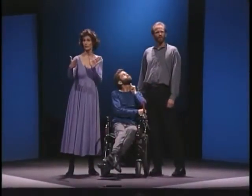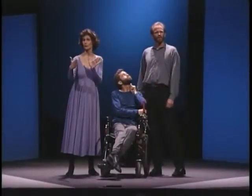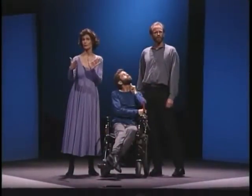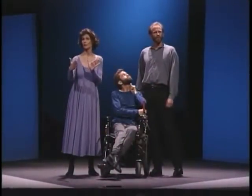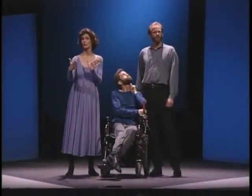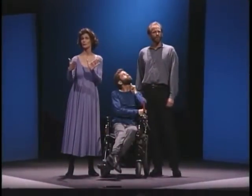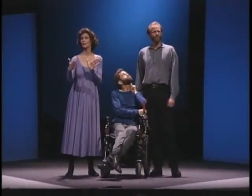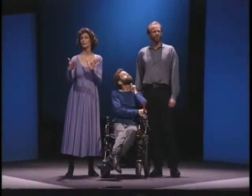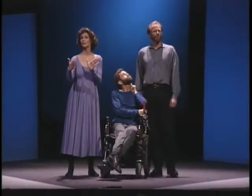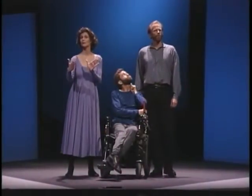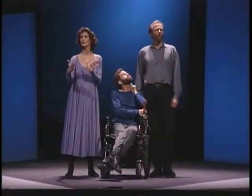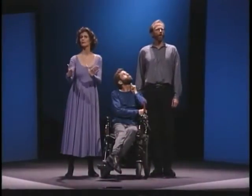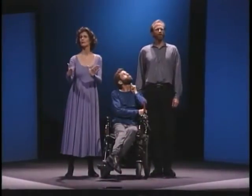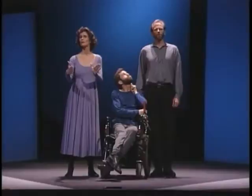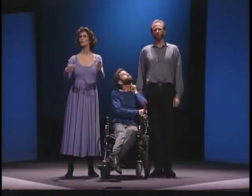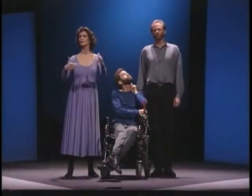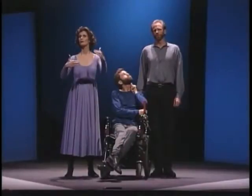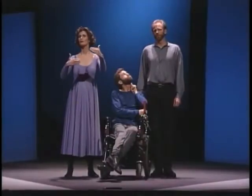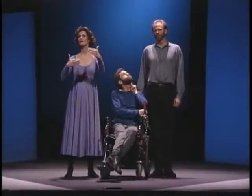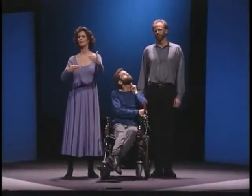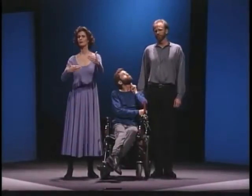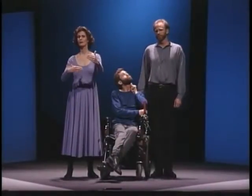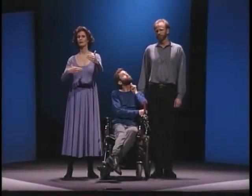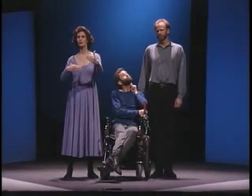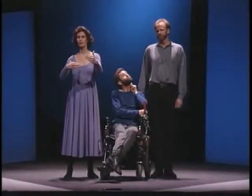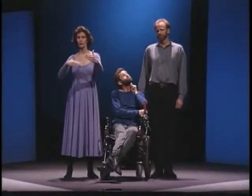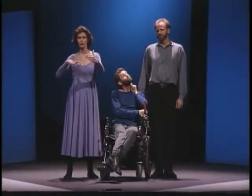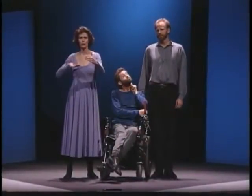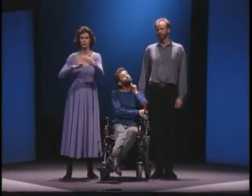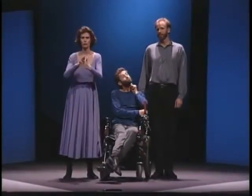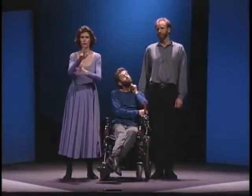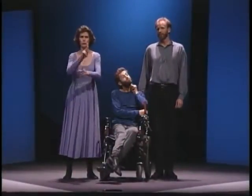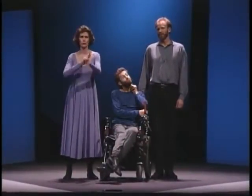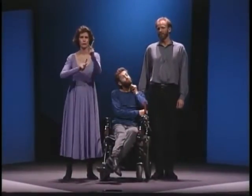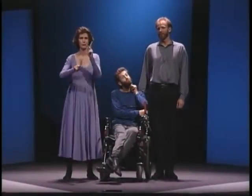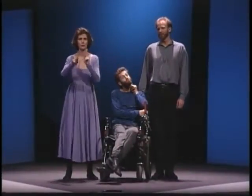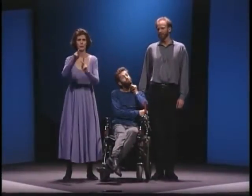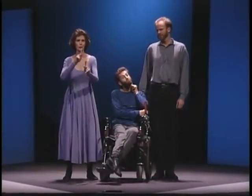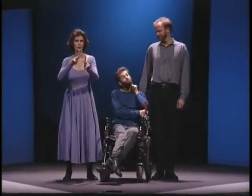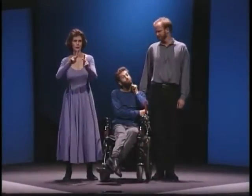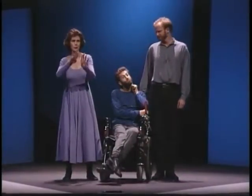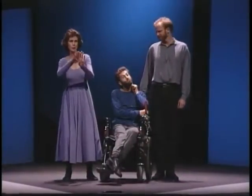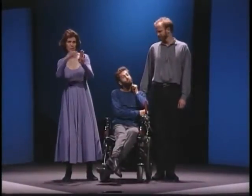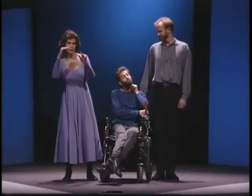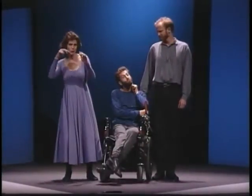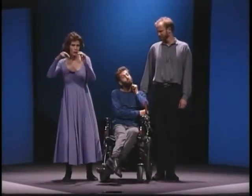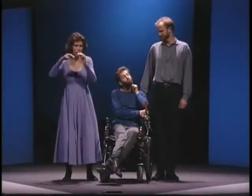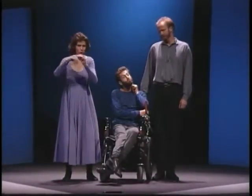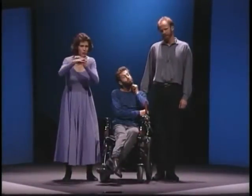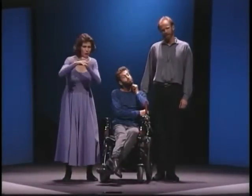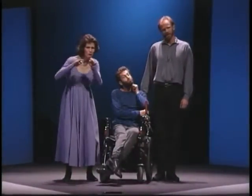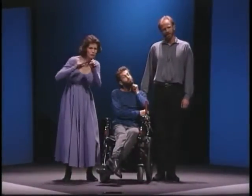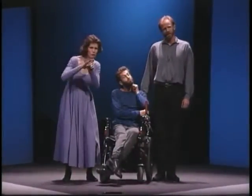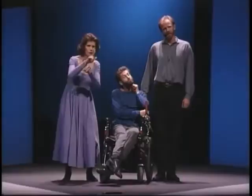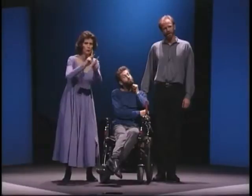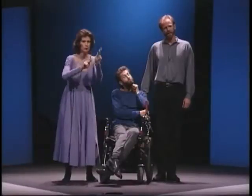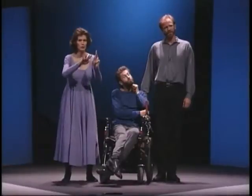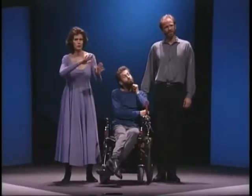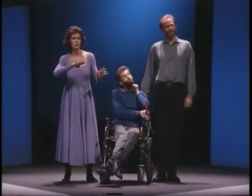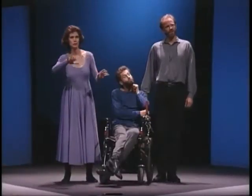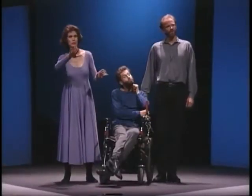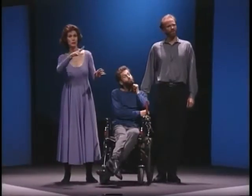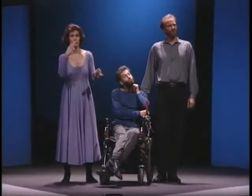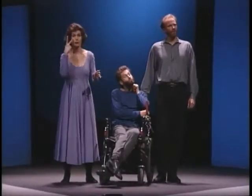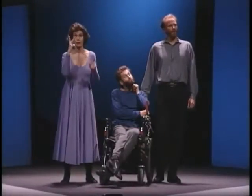when you walk into a room full of people and there's a disabled person in that